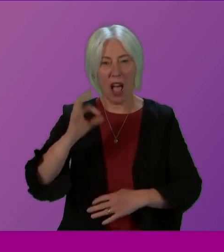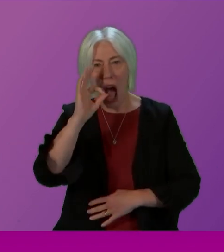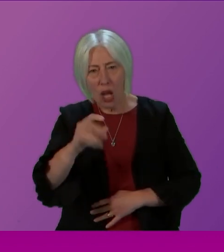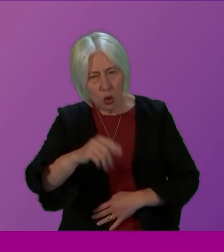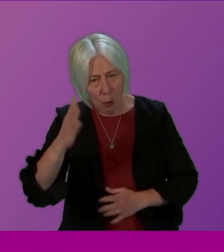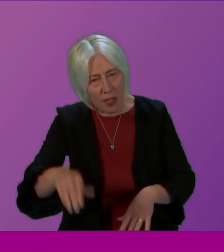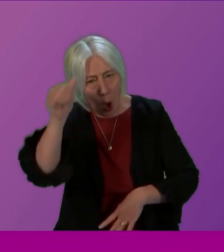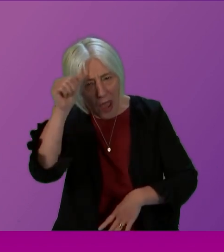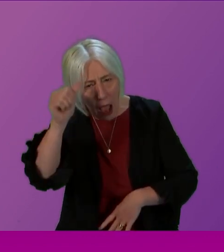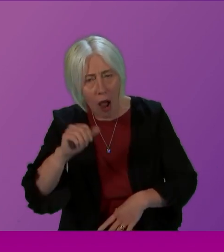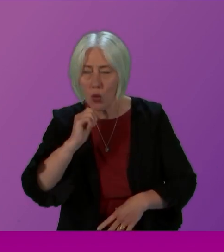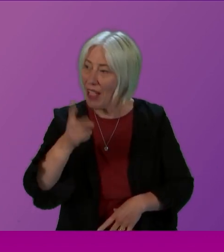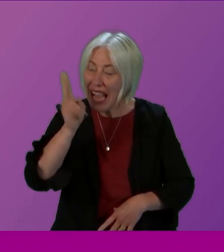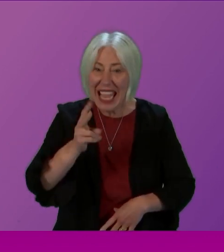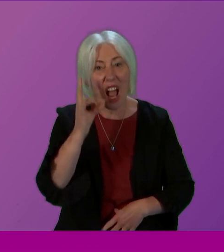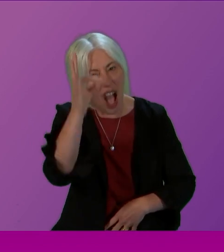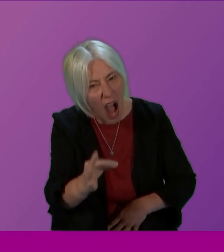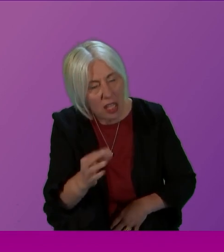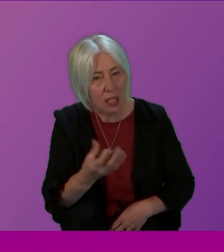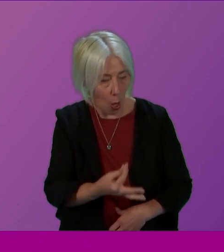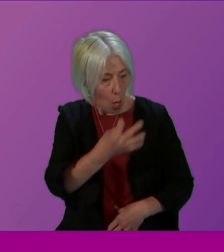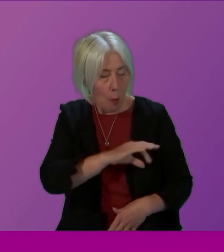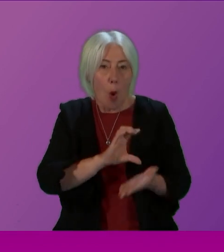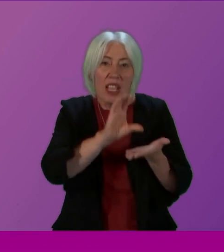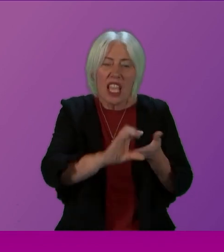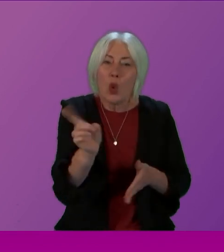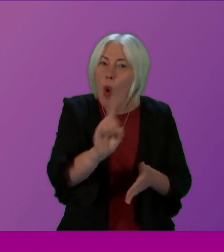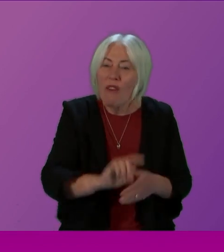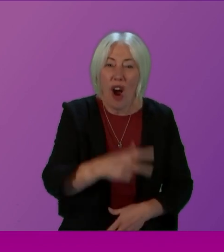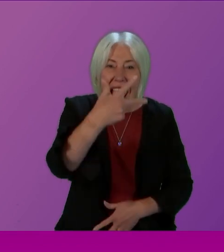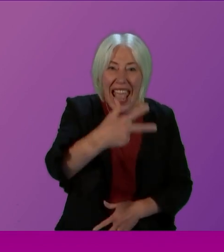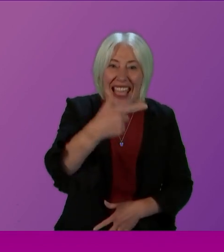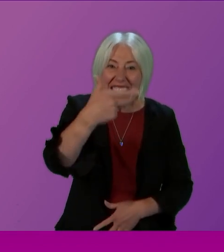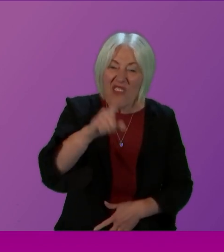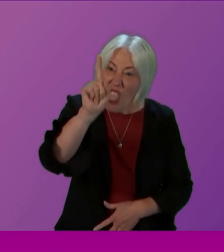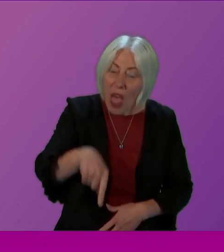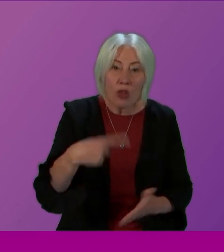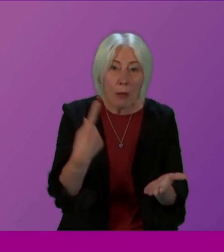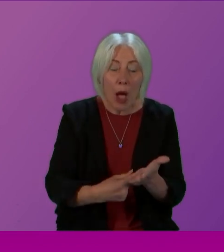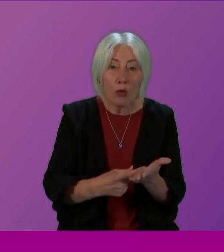I ask again, what were the bonuses for? It was £87,000 of taxpayers’ money.